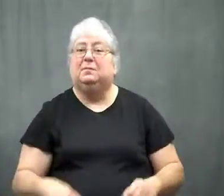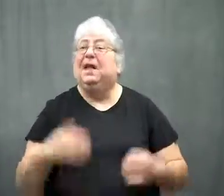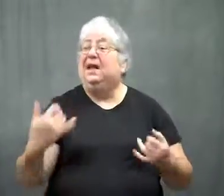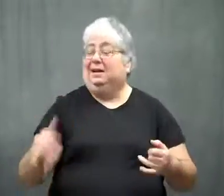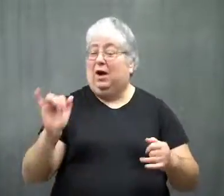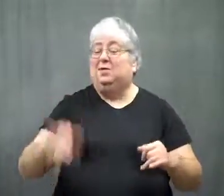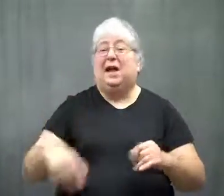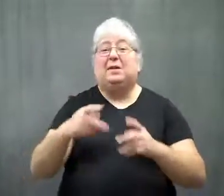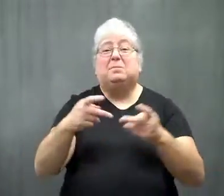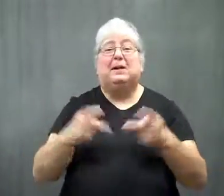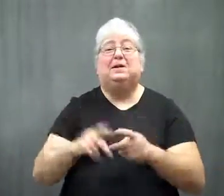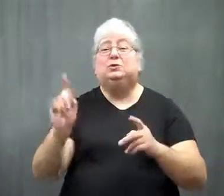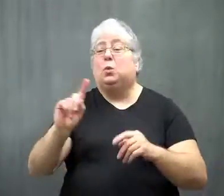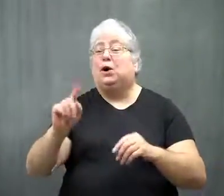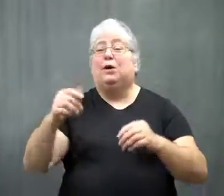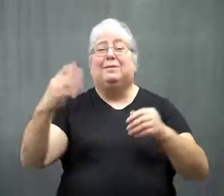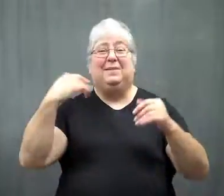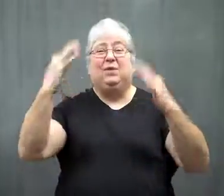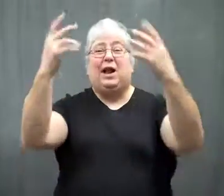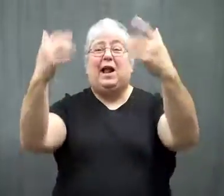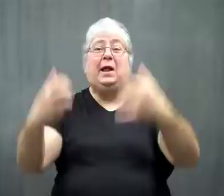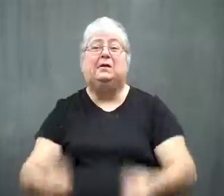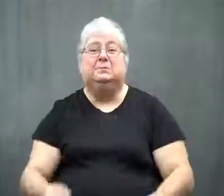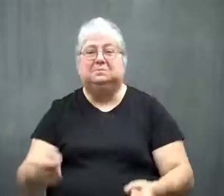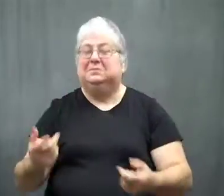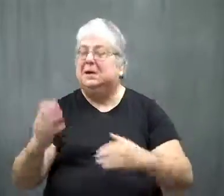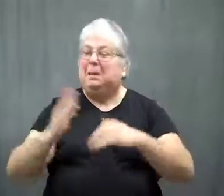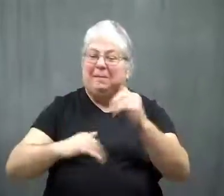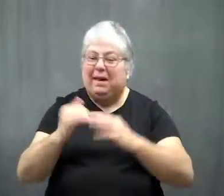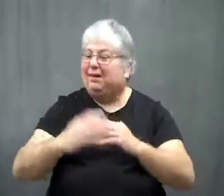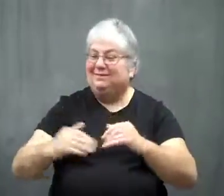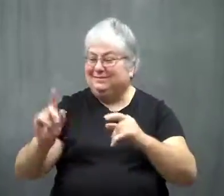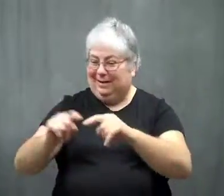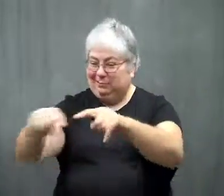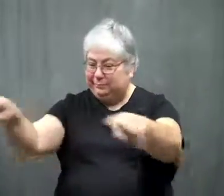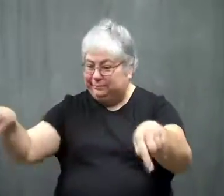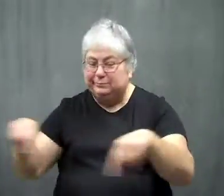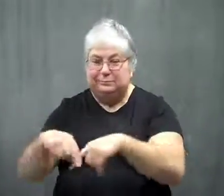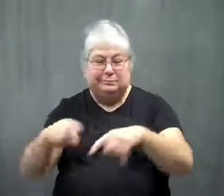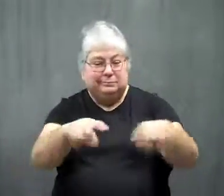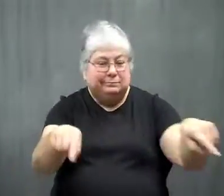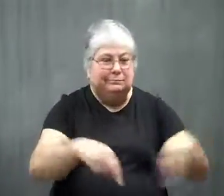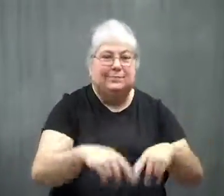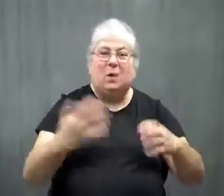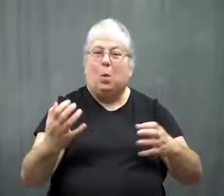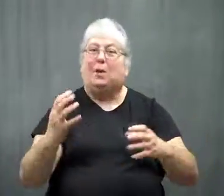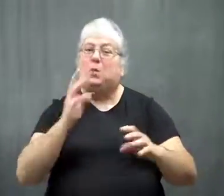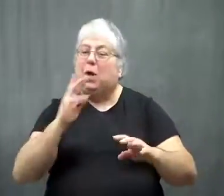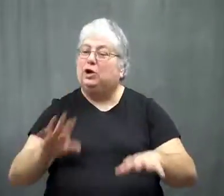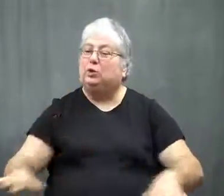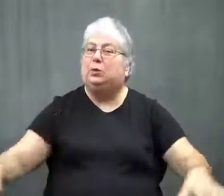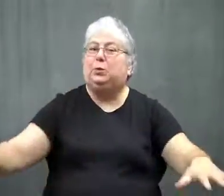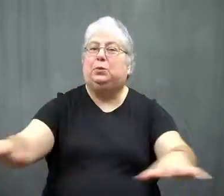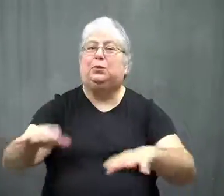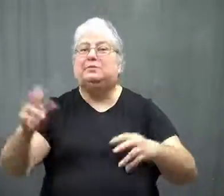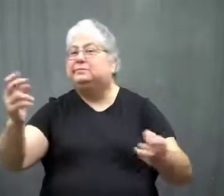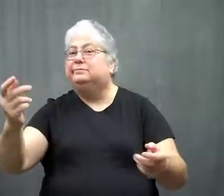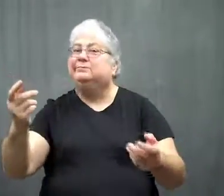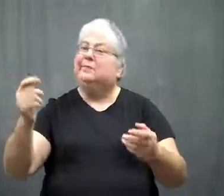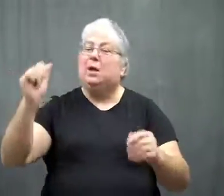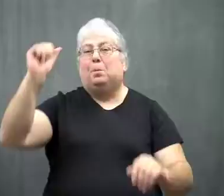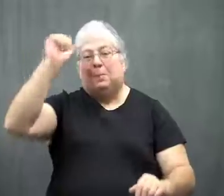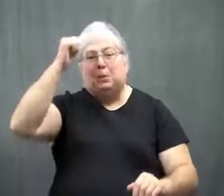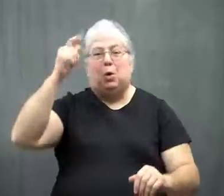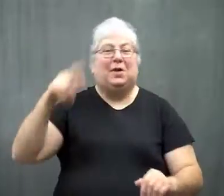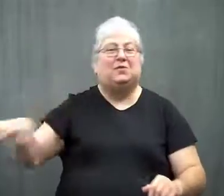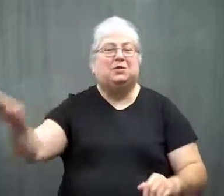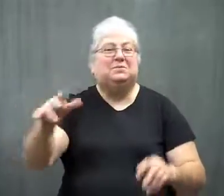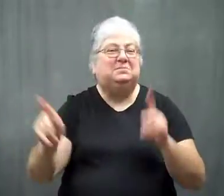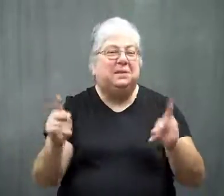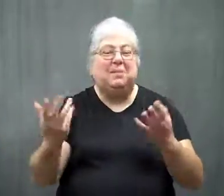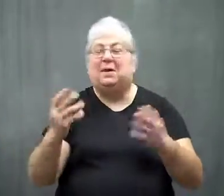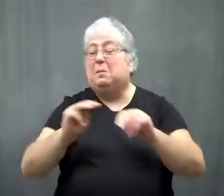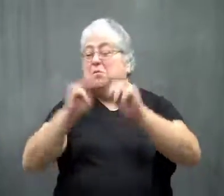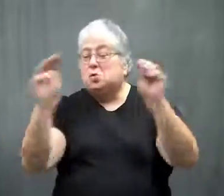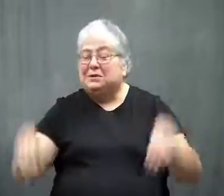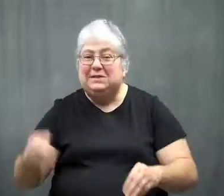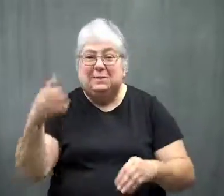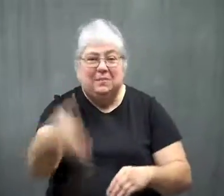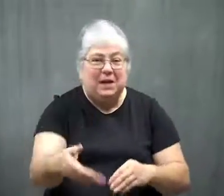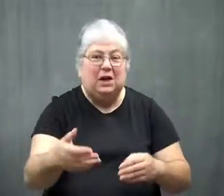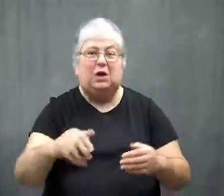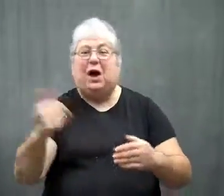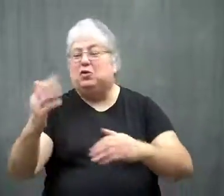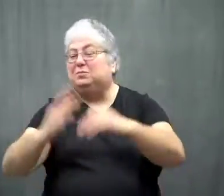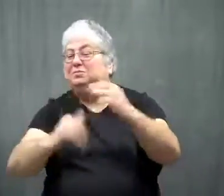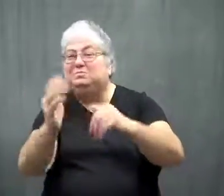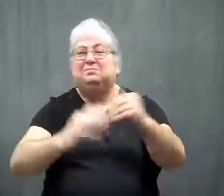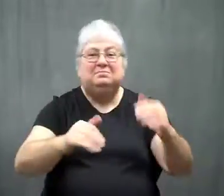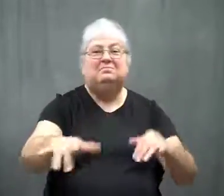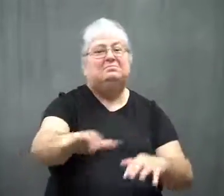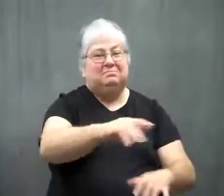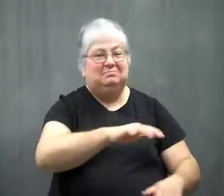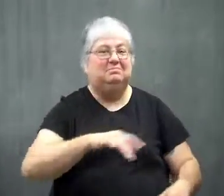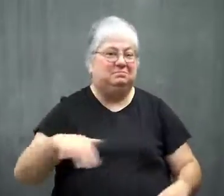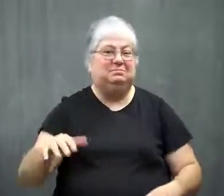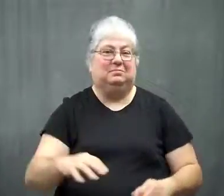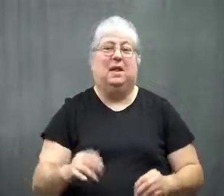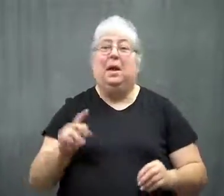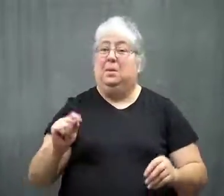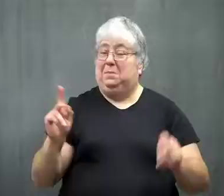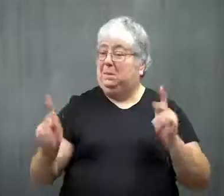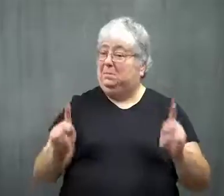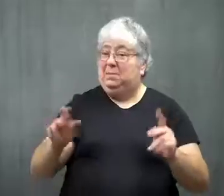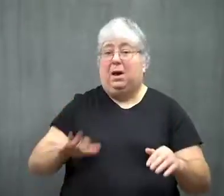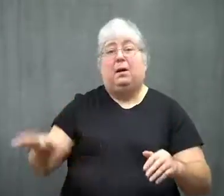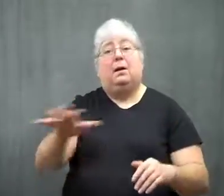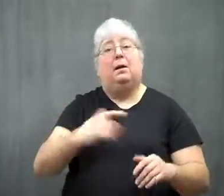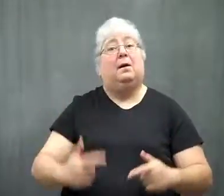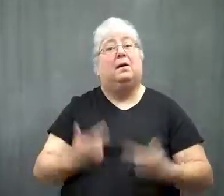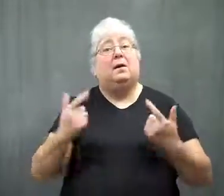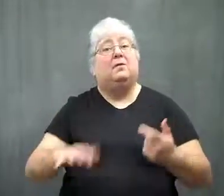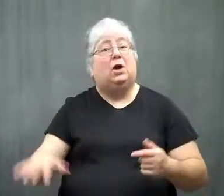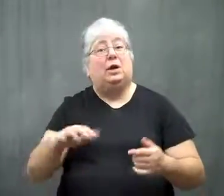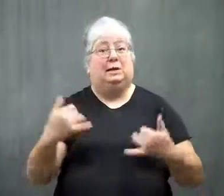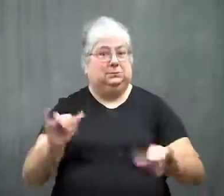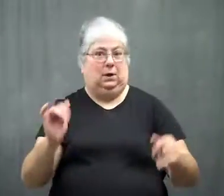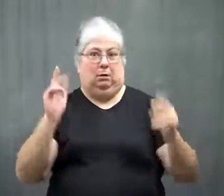Where the towers once stood, there are reflecting pools to remember the victims.